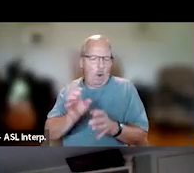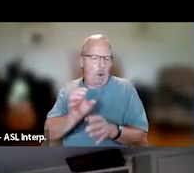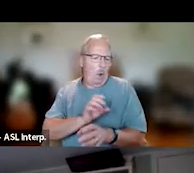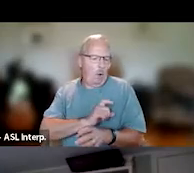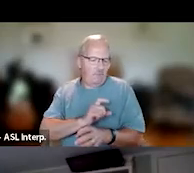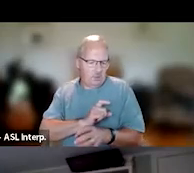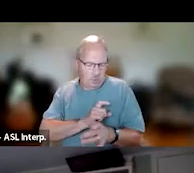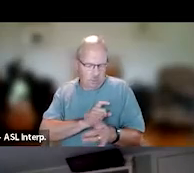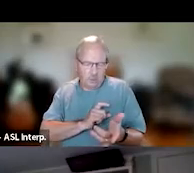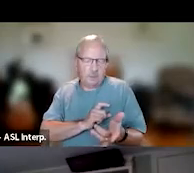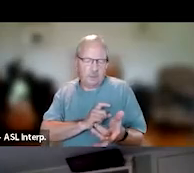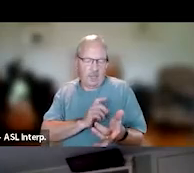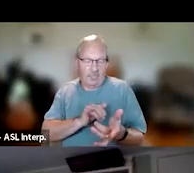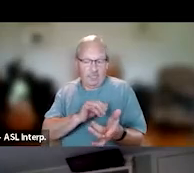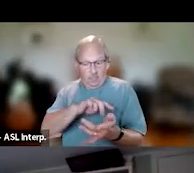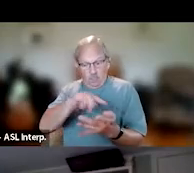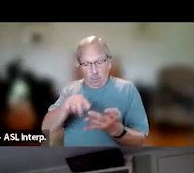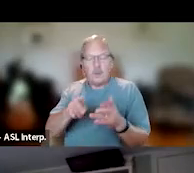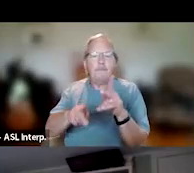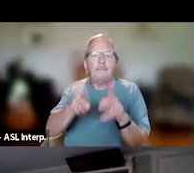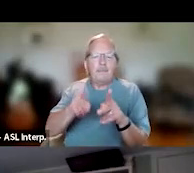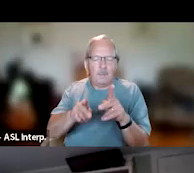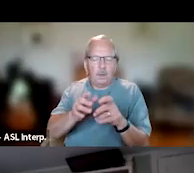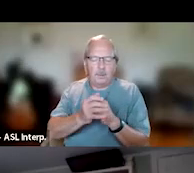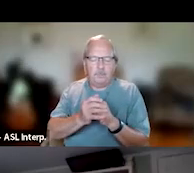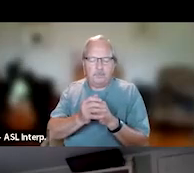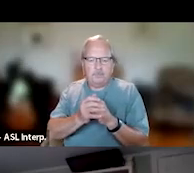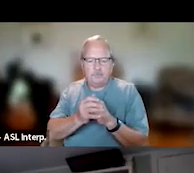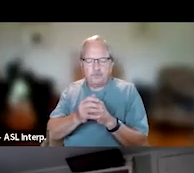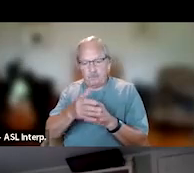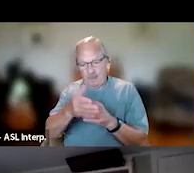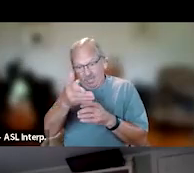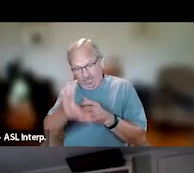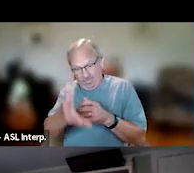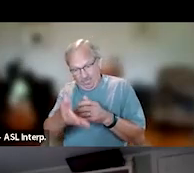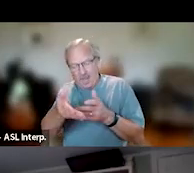These are the folks that are there to work with the community.